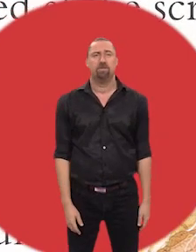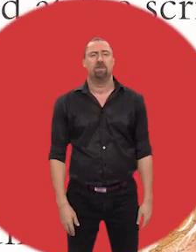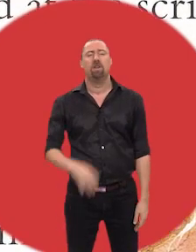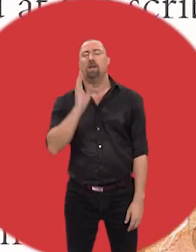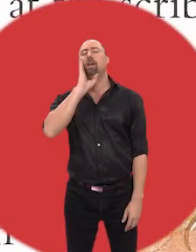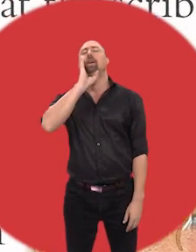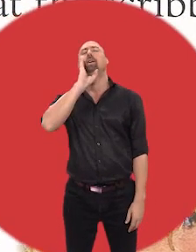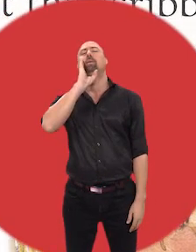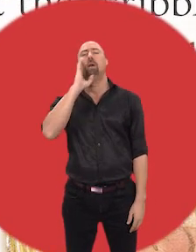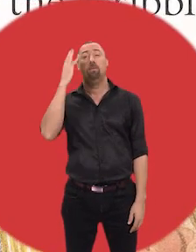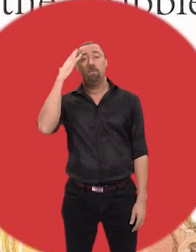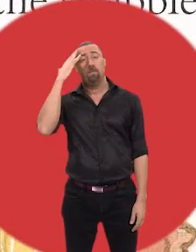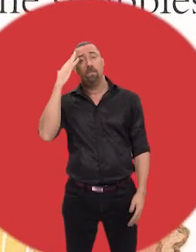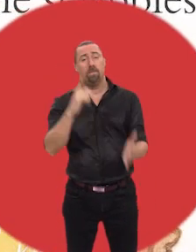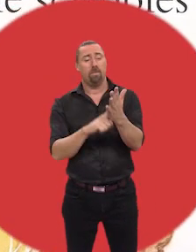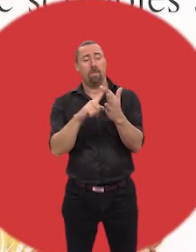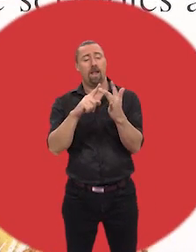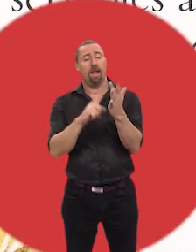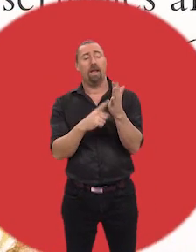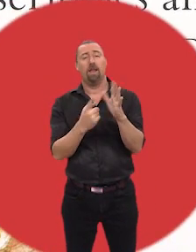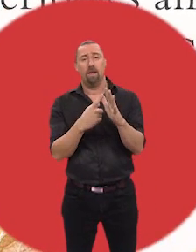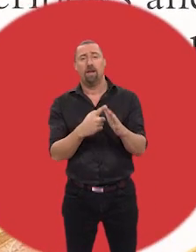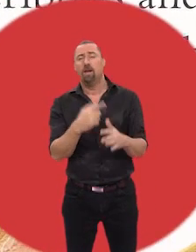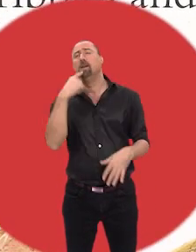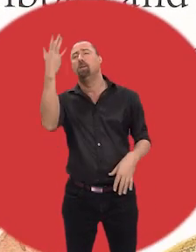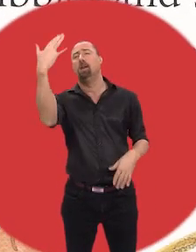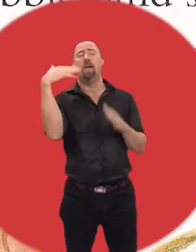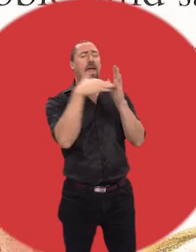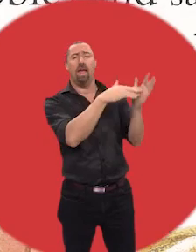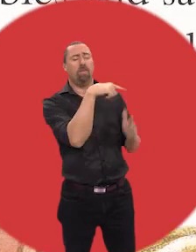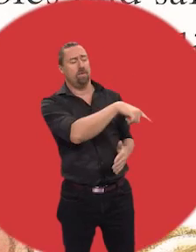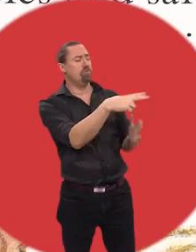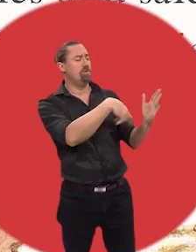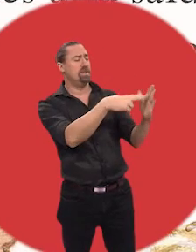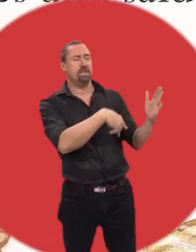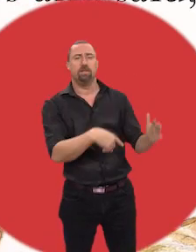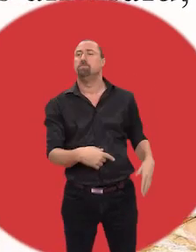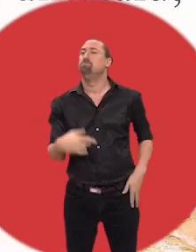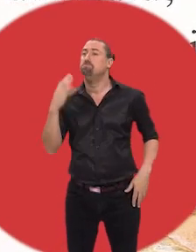"Mum" Layla called, "Come and help Charlie read." Mum looked at the scribbles